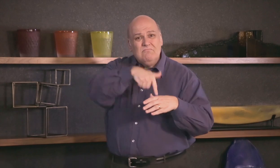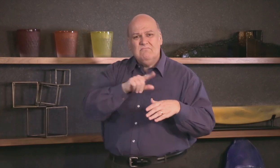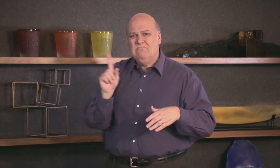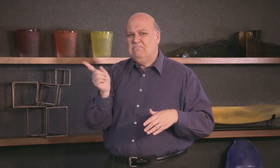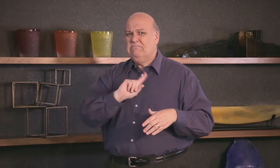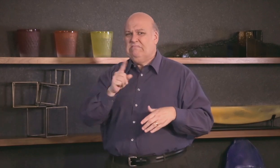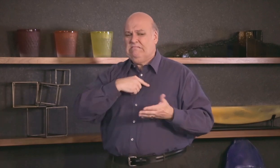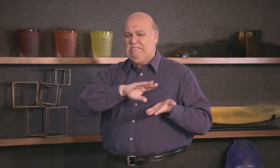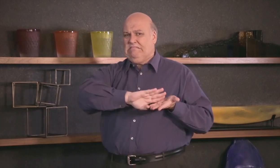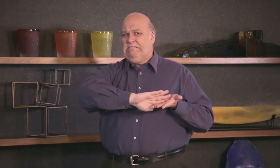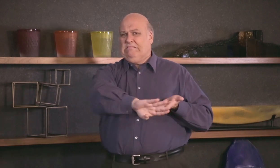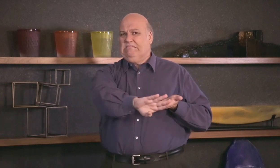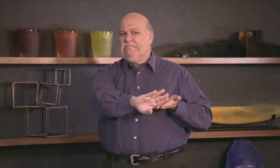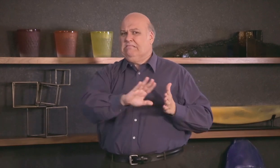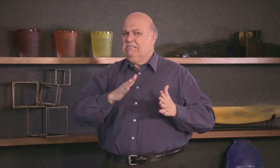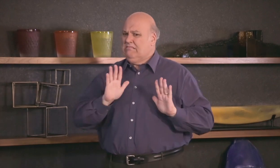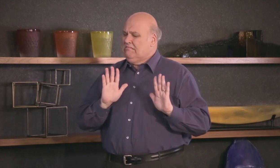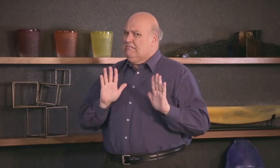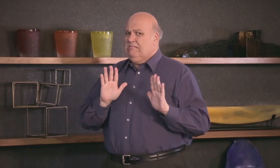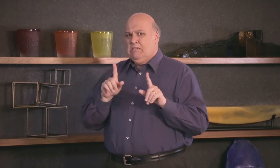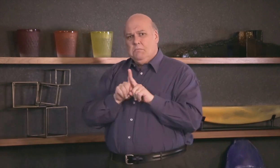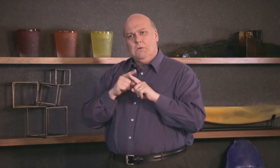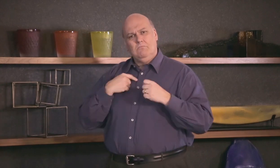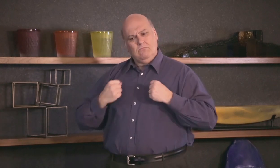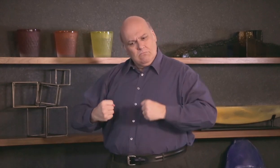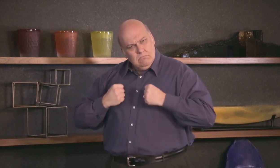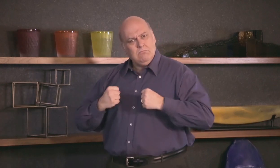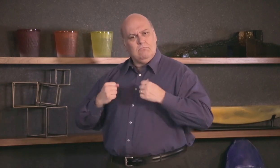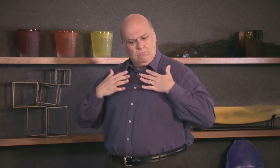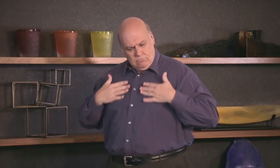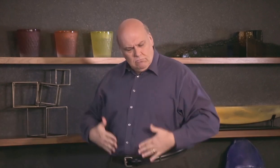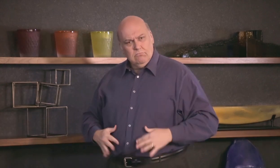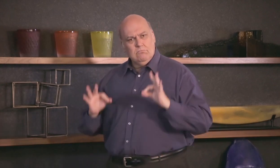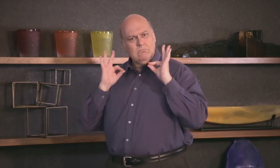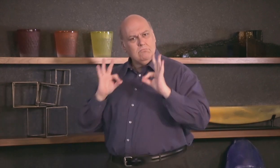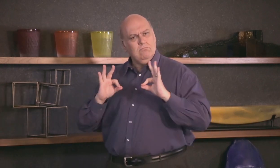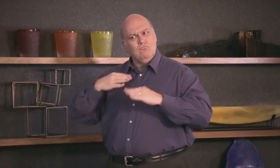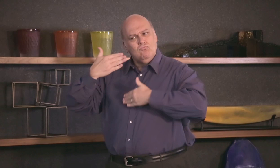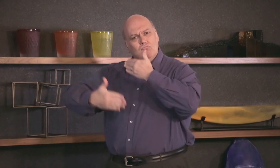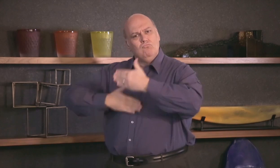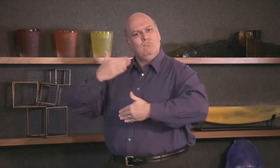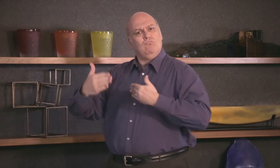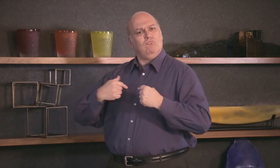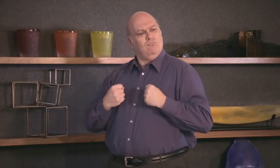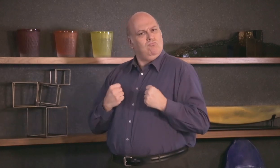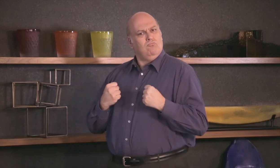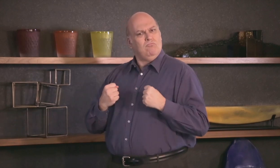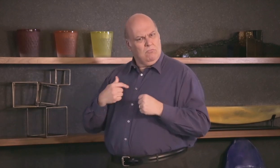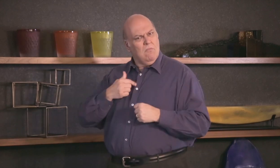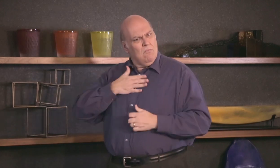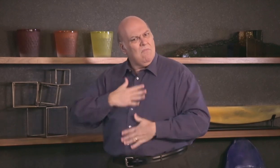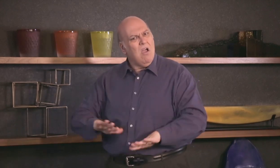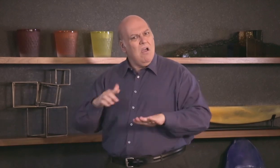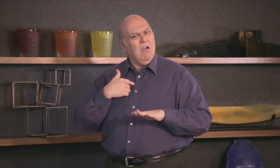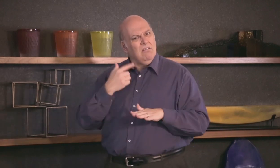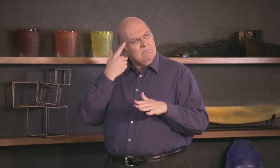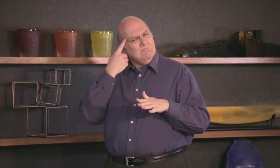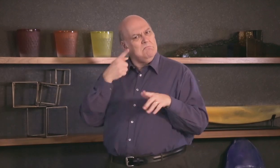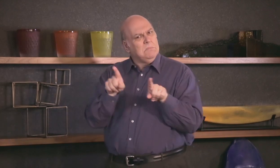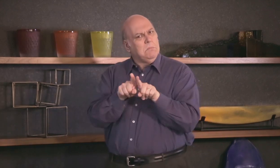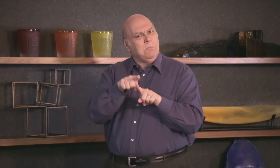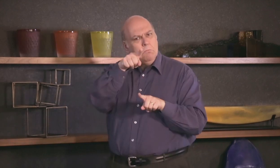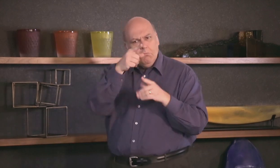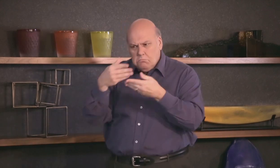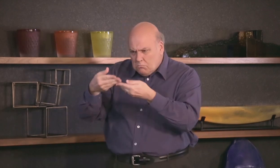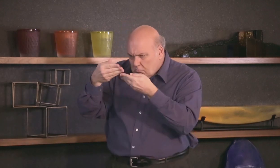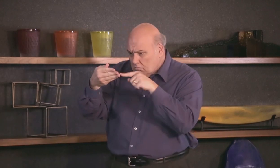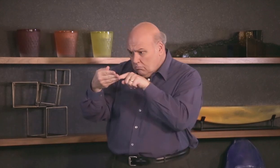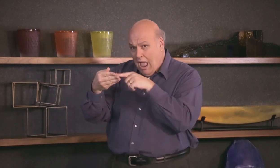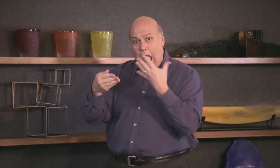or if I should avoid them to stay healthy, fit and well. You and I should give more attention to the information